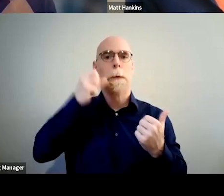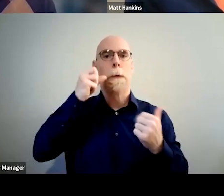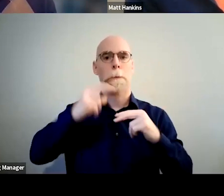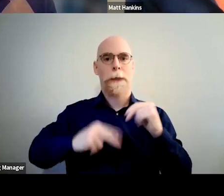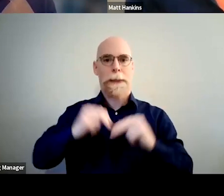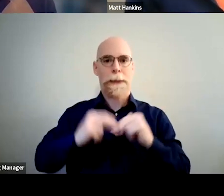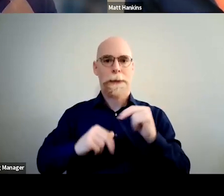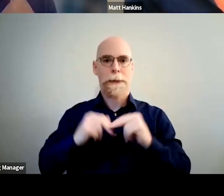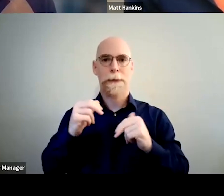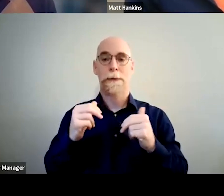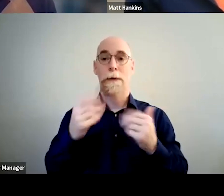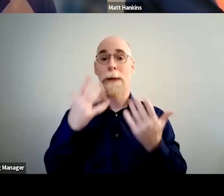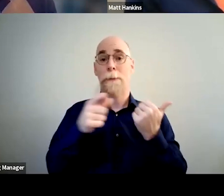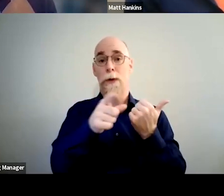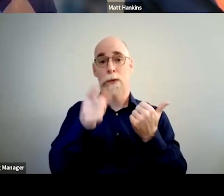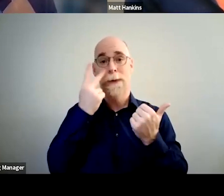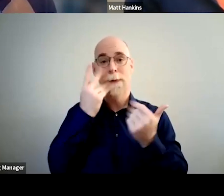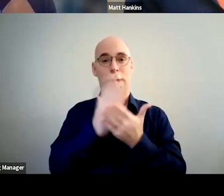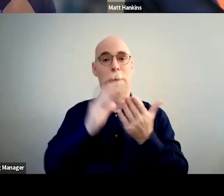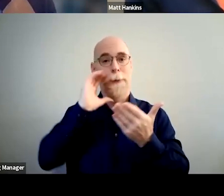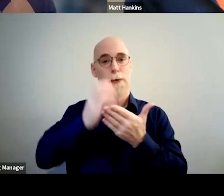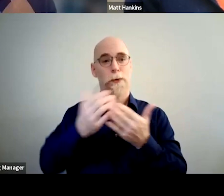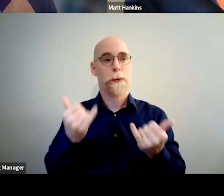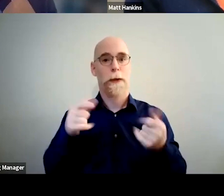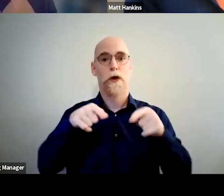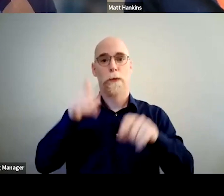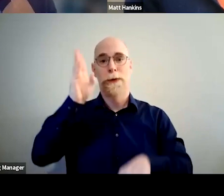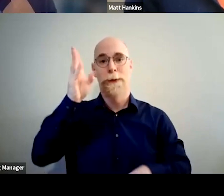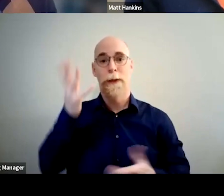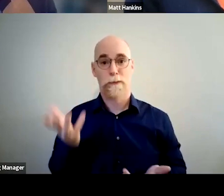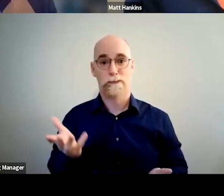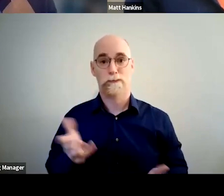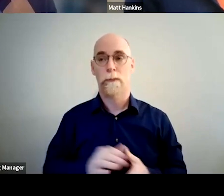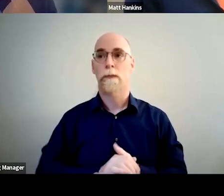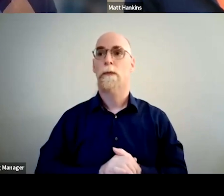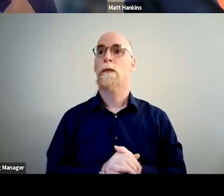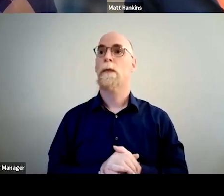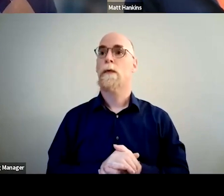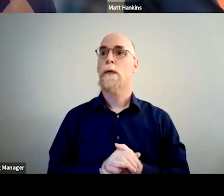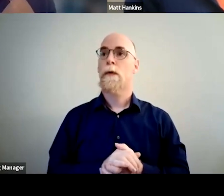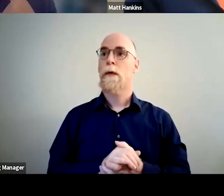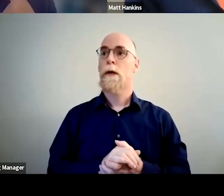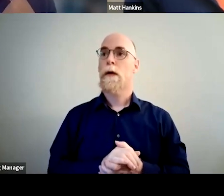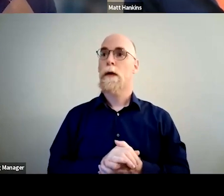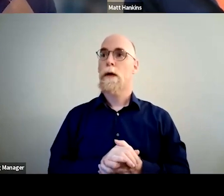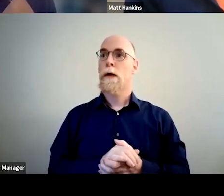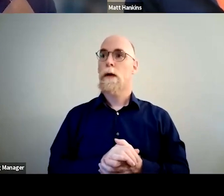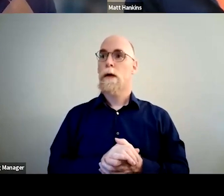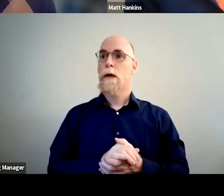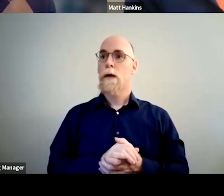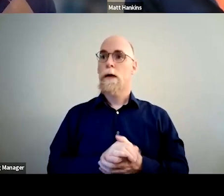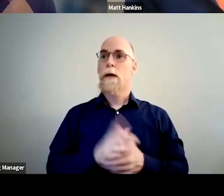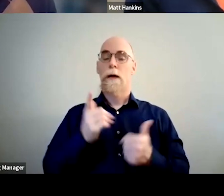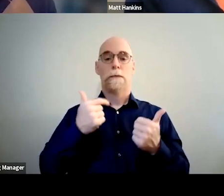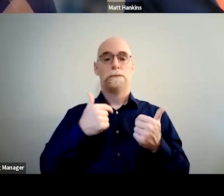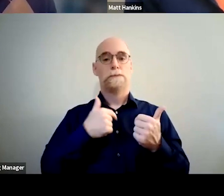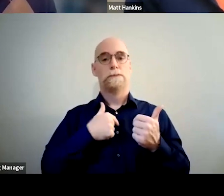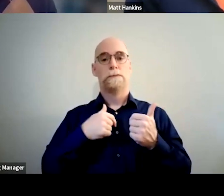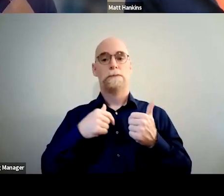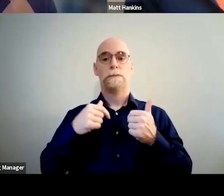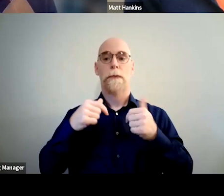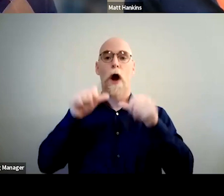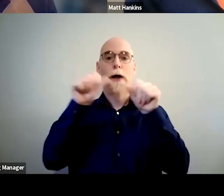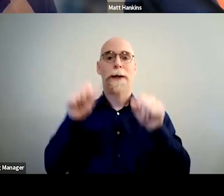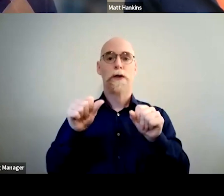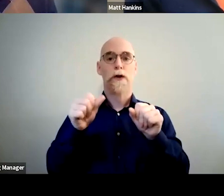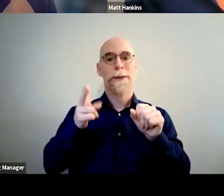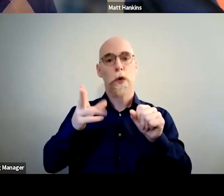might see in the presentation today. Yeah, I'm an architectural historian, craftsperson, and